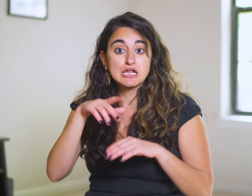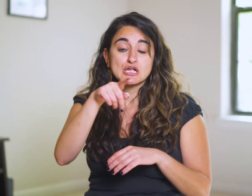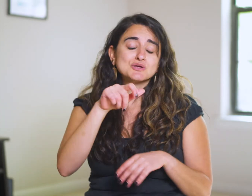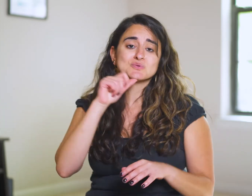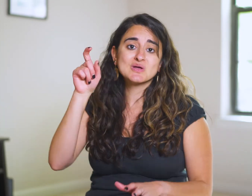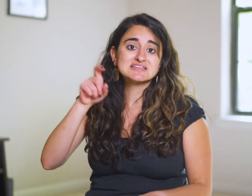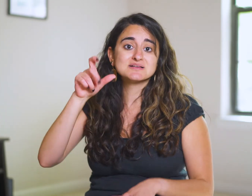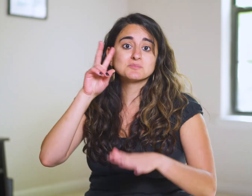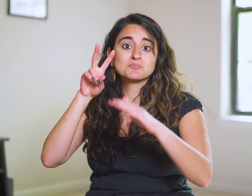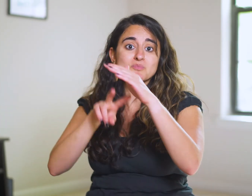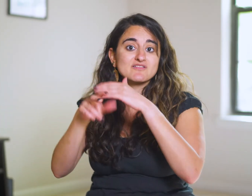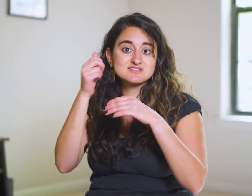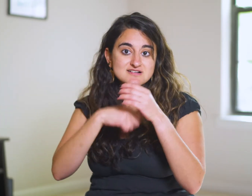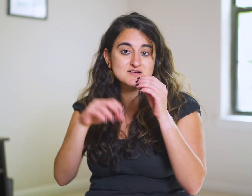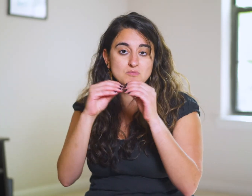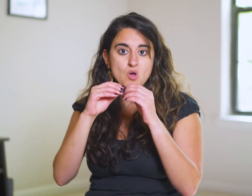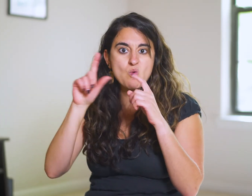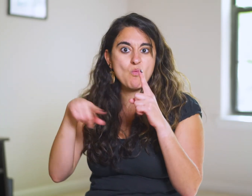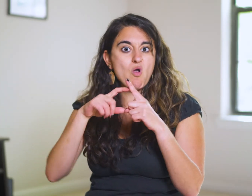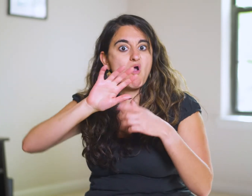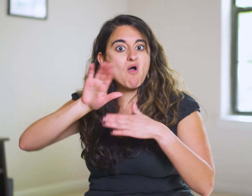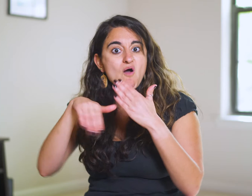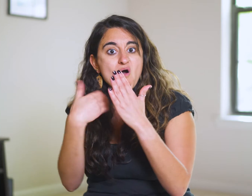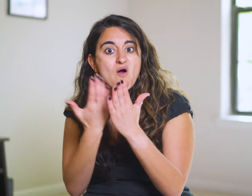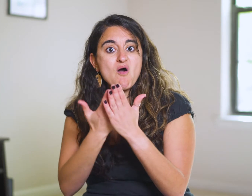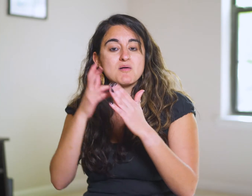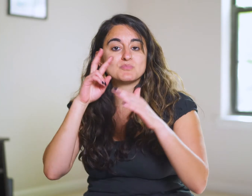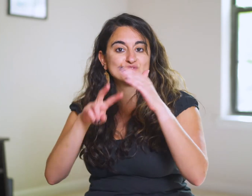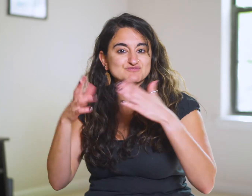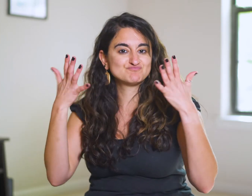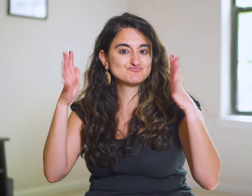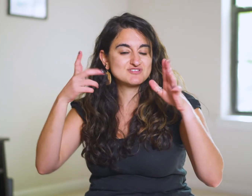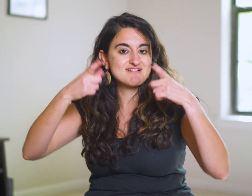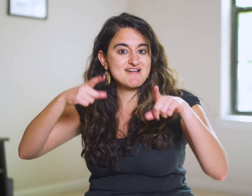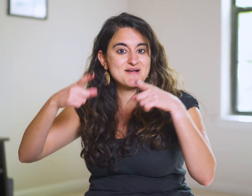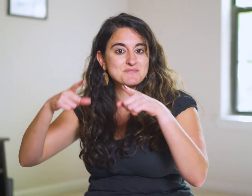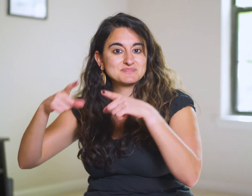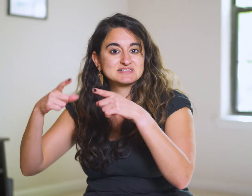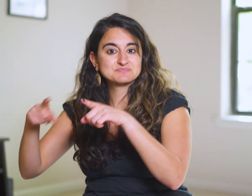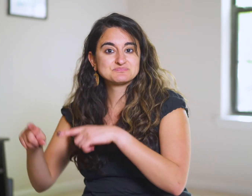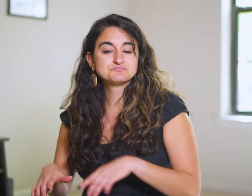you don’t need prophets anymore when all the prophecies have been fulfilled.